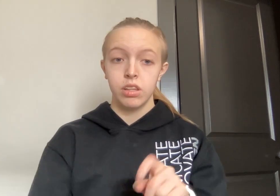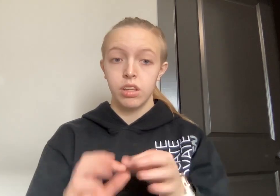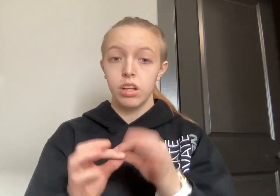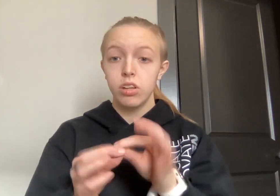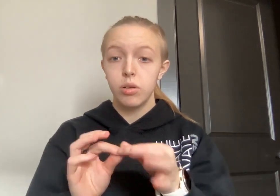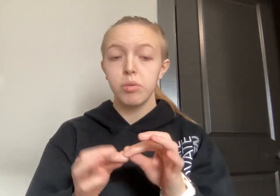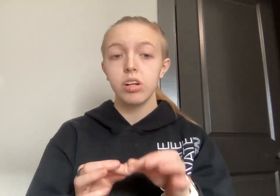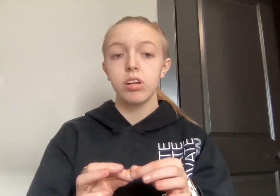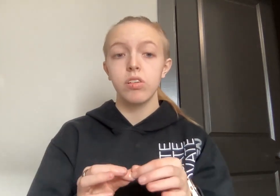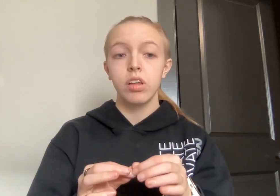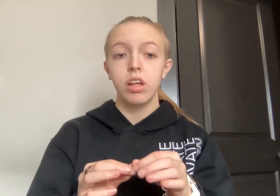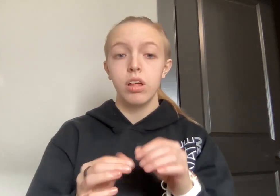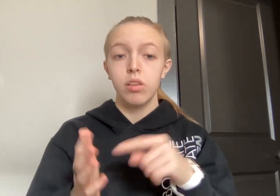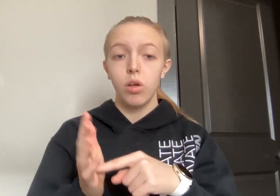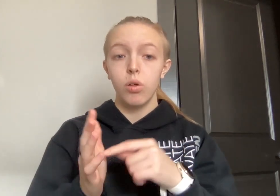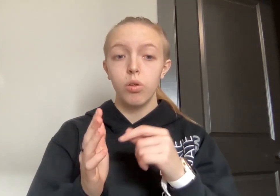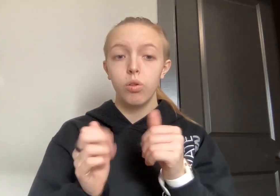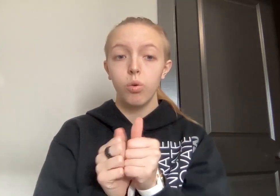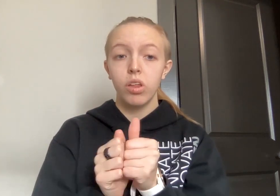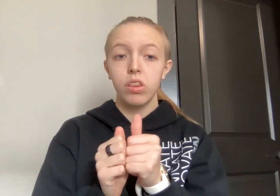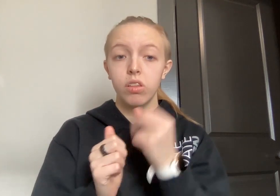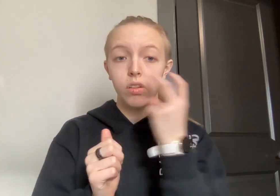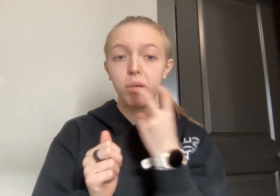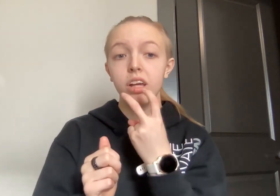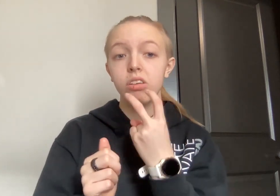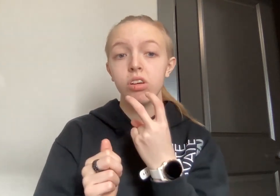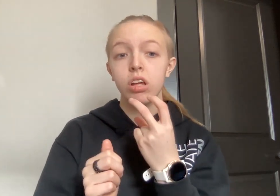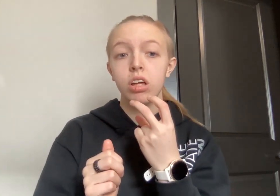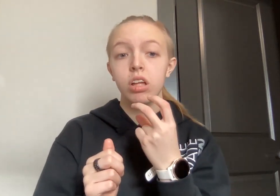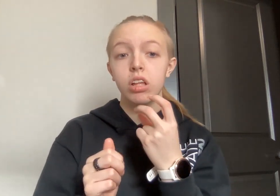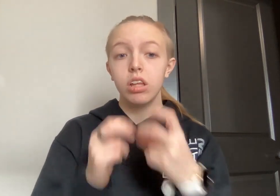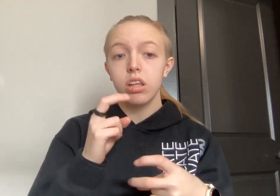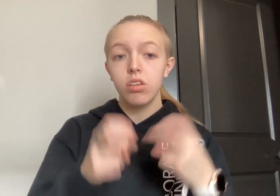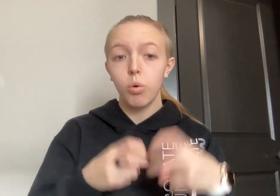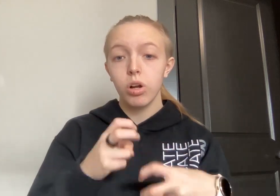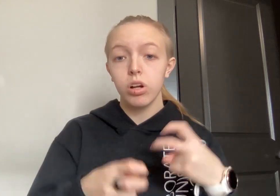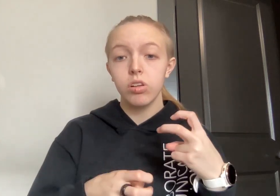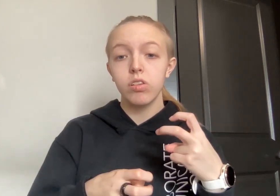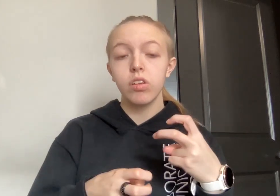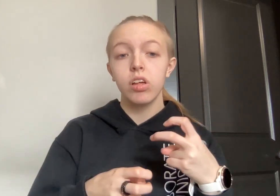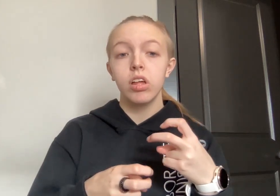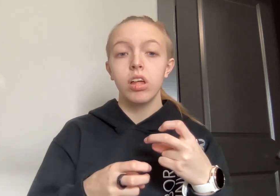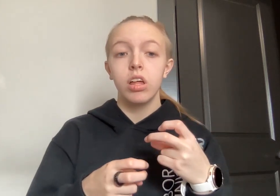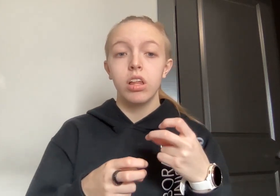Interpreters Those with speech disorders.